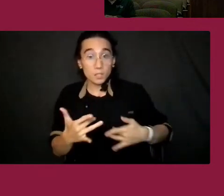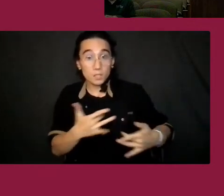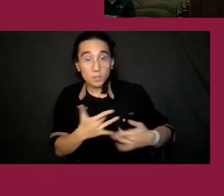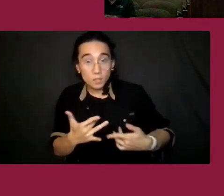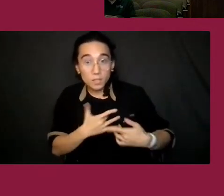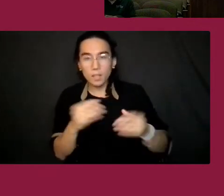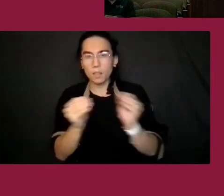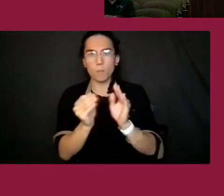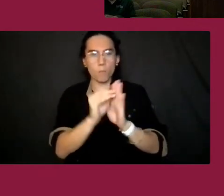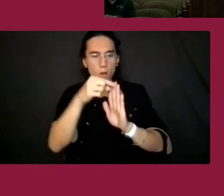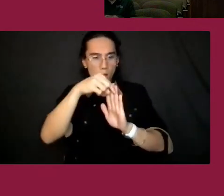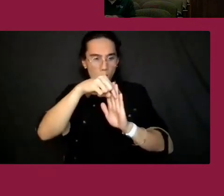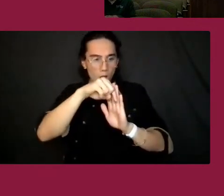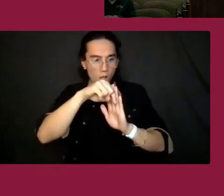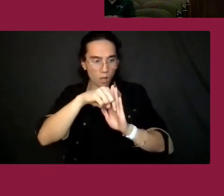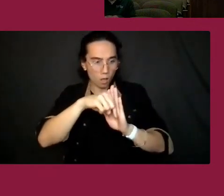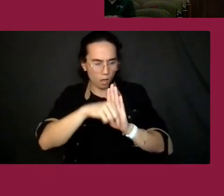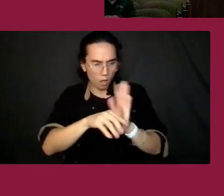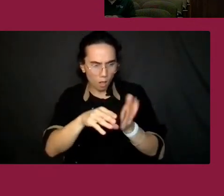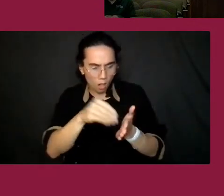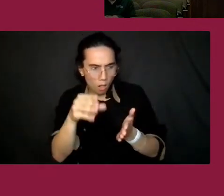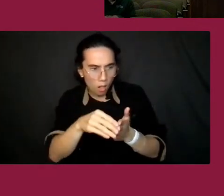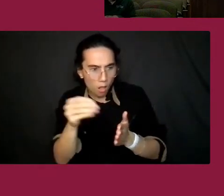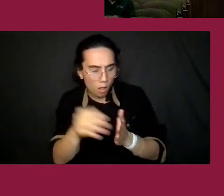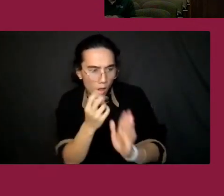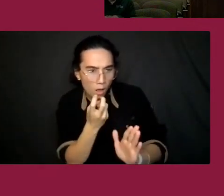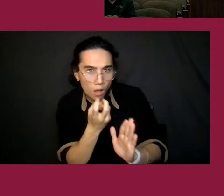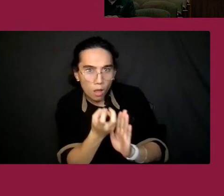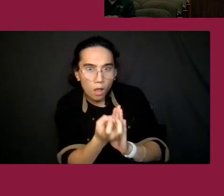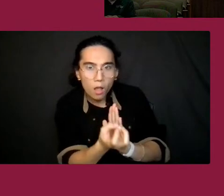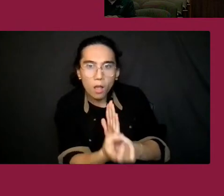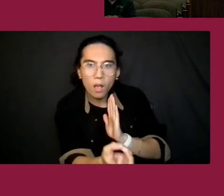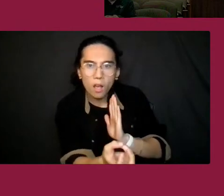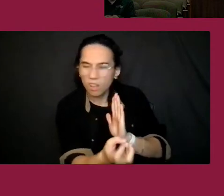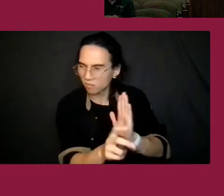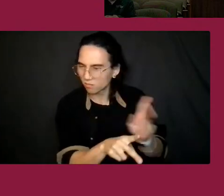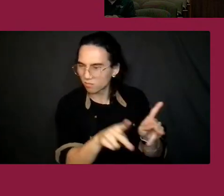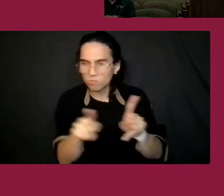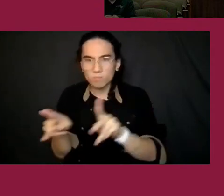see the gaps that exist in terms of employee and management